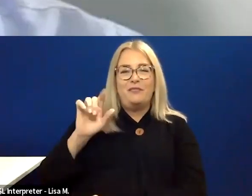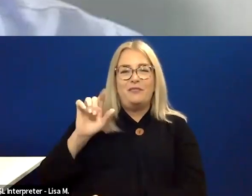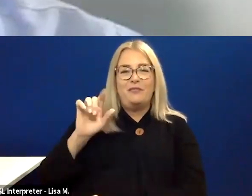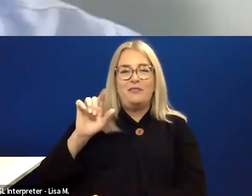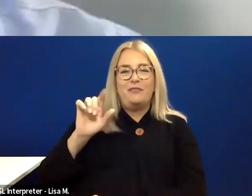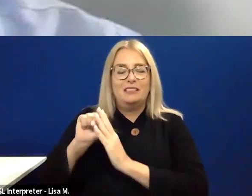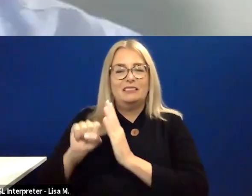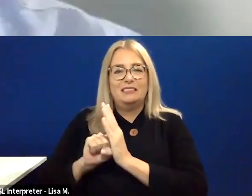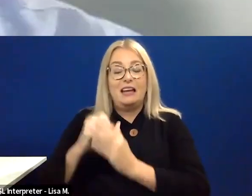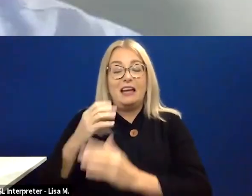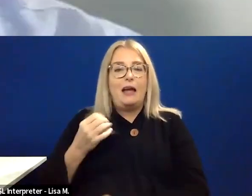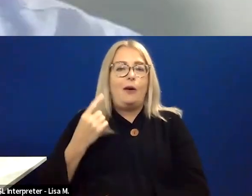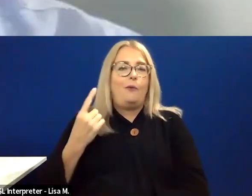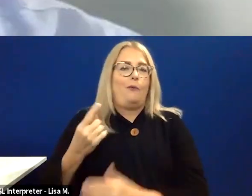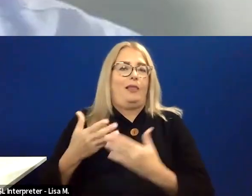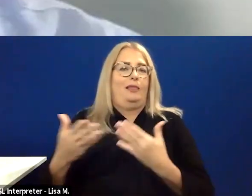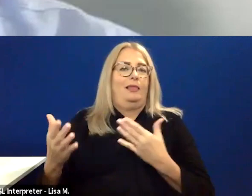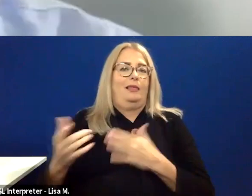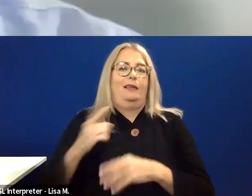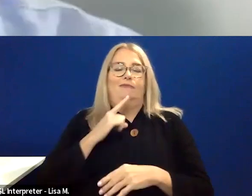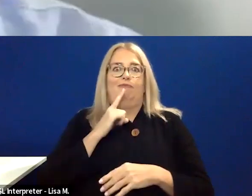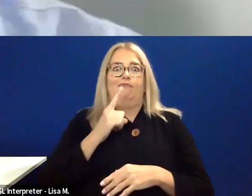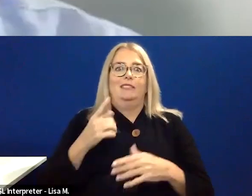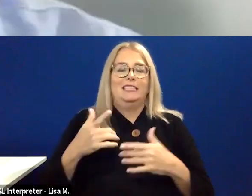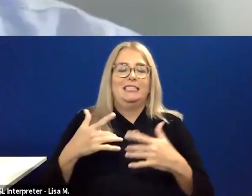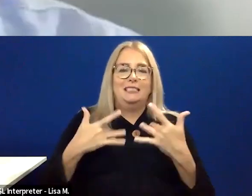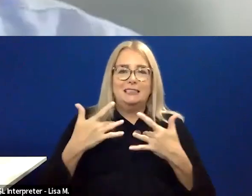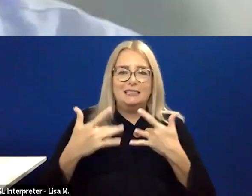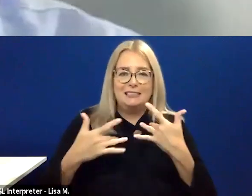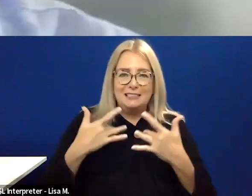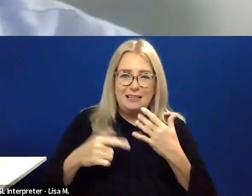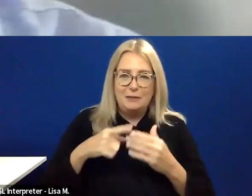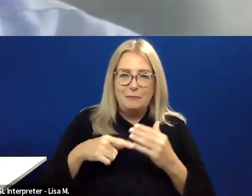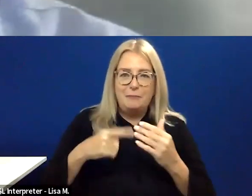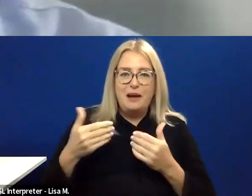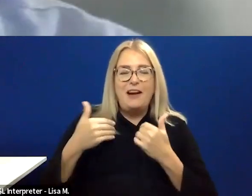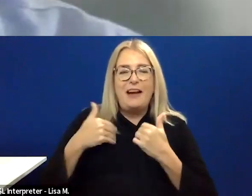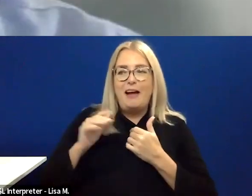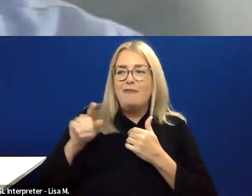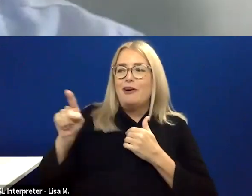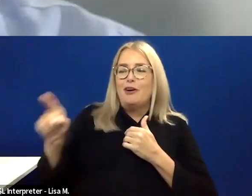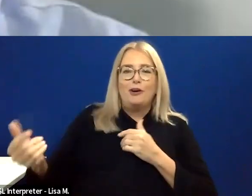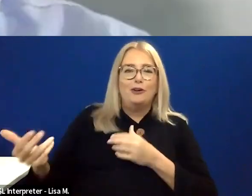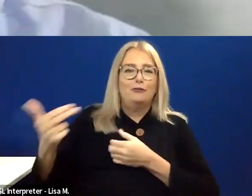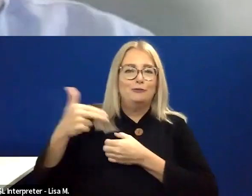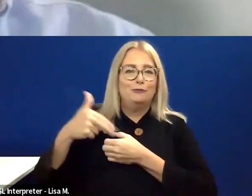the things I was really excited about was was having her on the faculty we know each